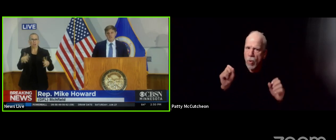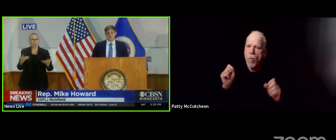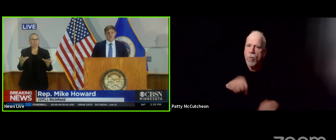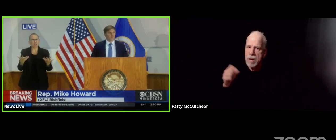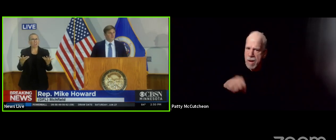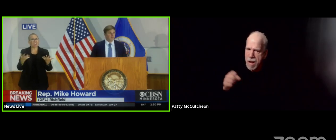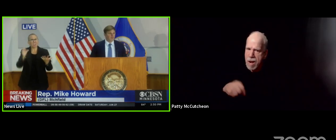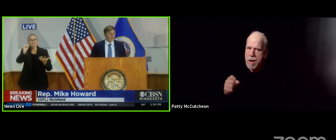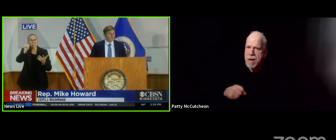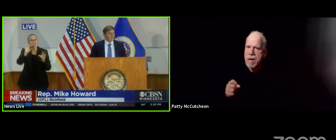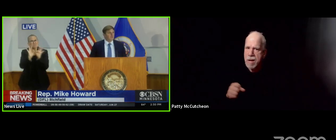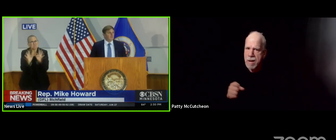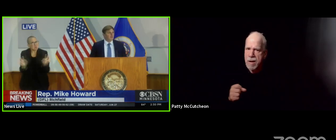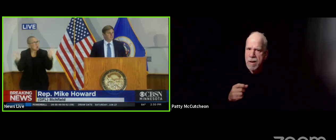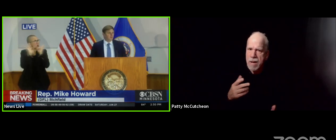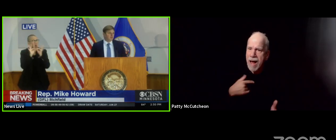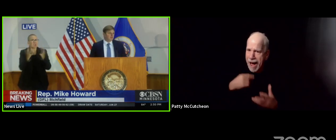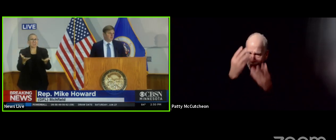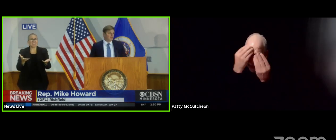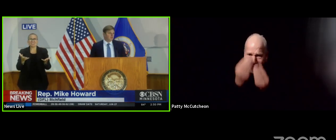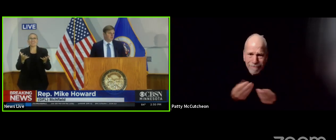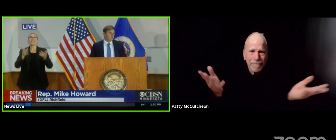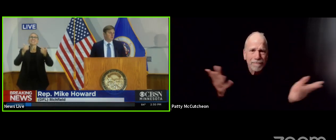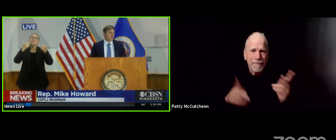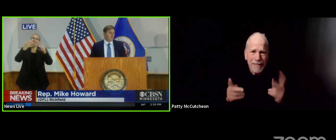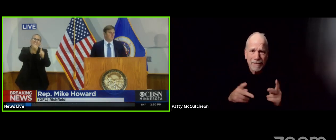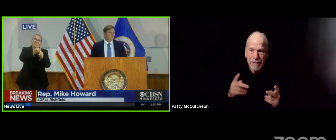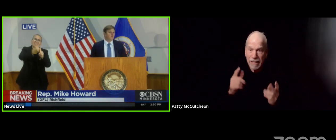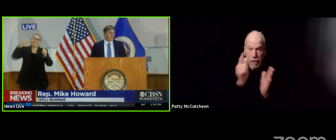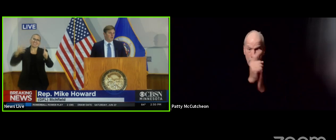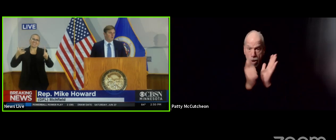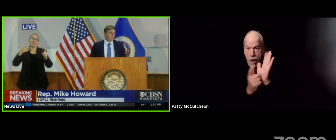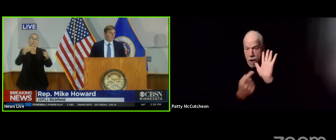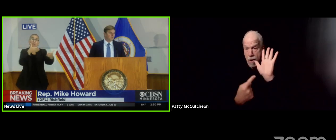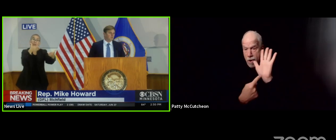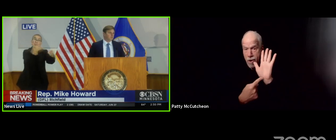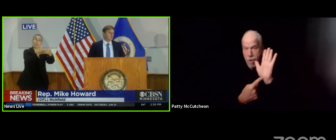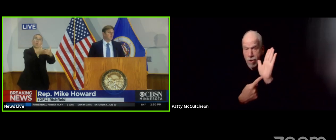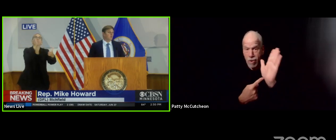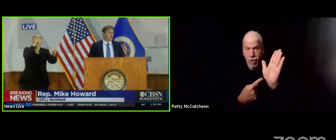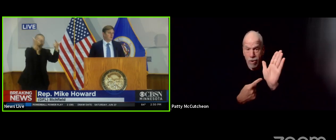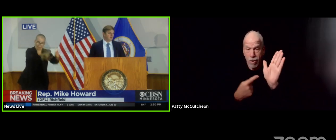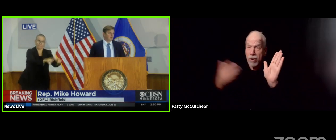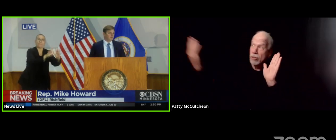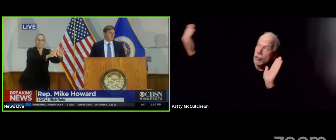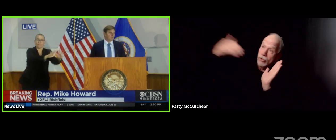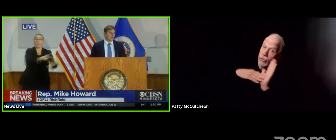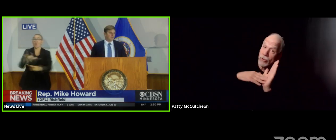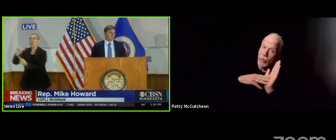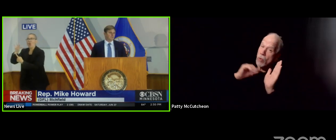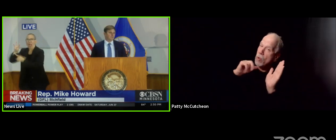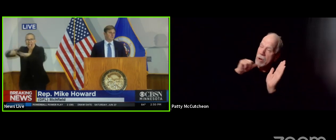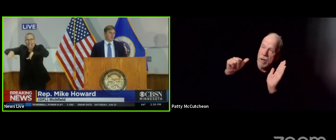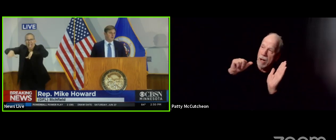THE LAW OF THE LAND, THAT DESPITE THIS LAWSUIT RIGHT NOW MINNESOTANS CAN WALK IN TO THE PHARMACY AND ACCESS THIS LAW.